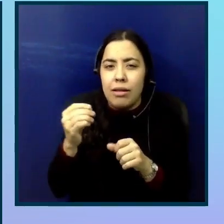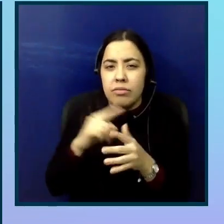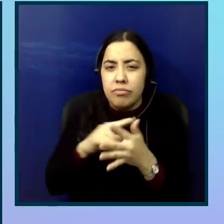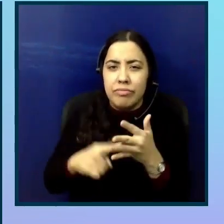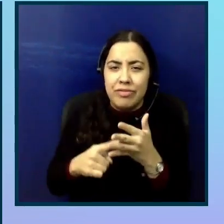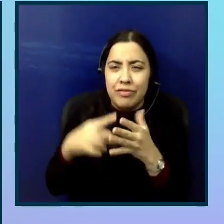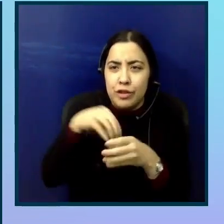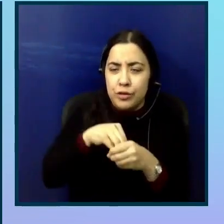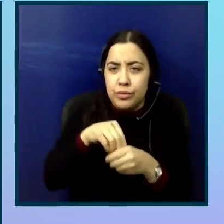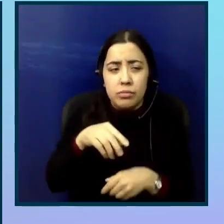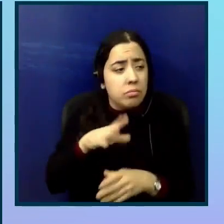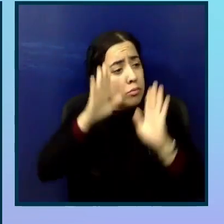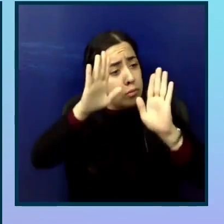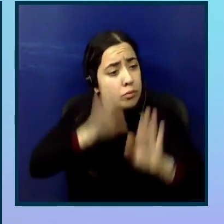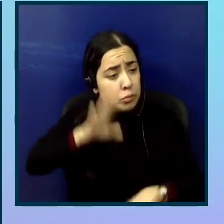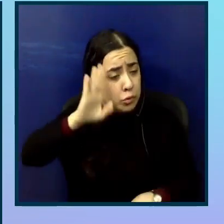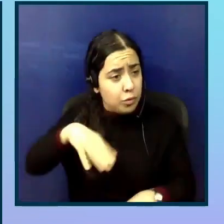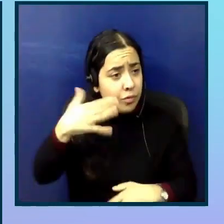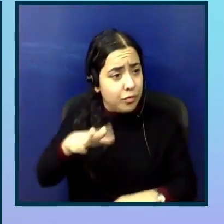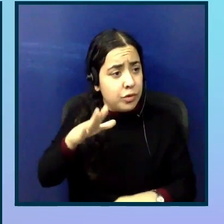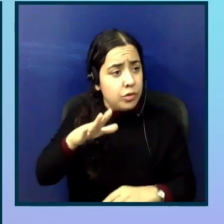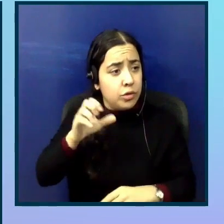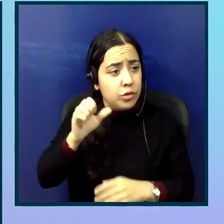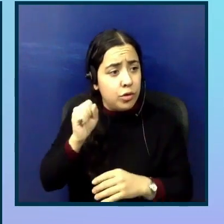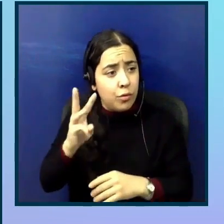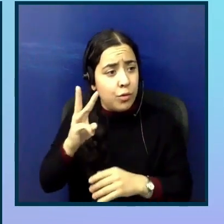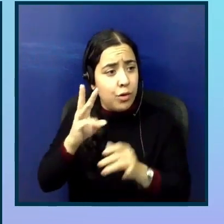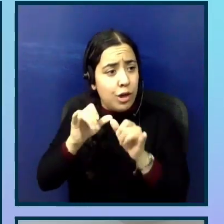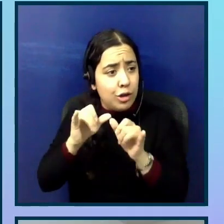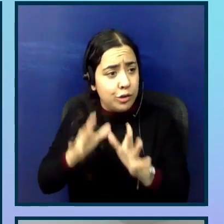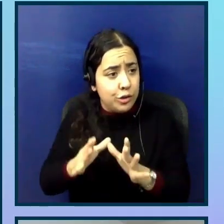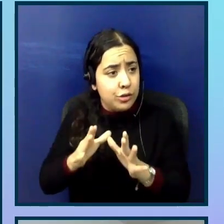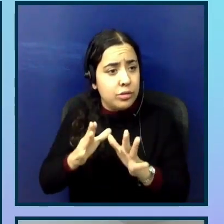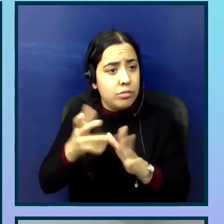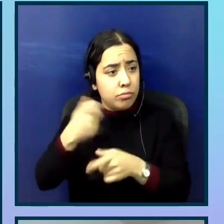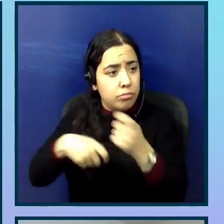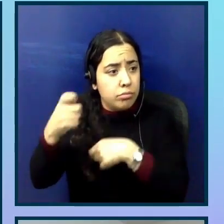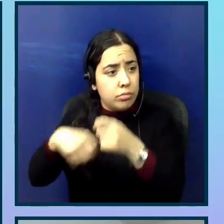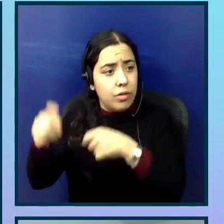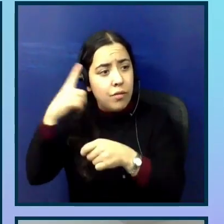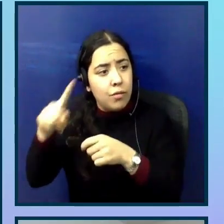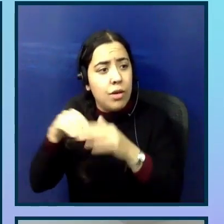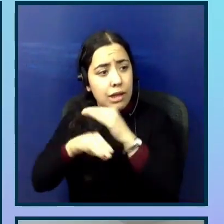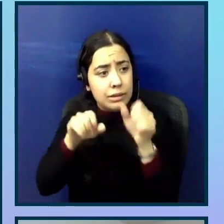Did you know our software engineers are rotated regularly onto the Accessibility team?"